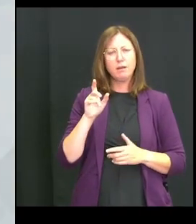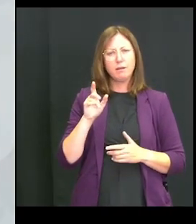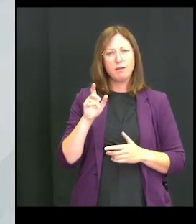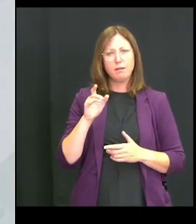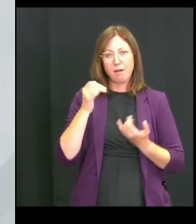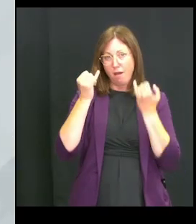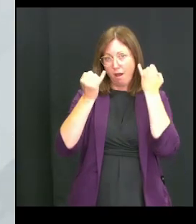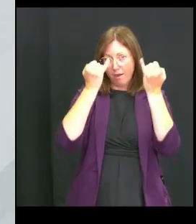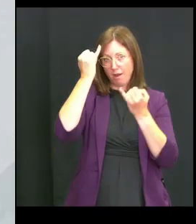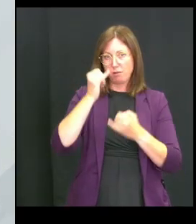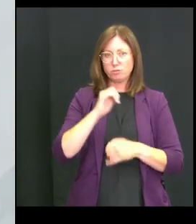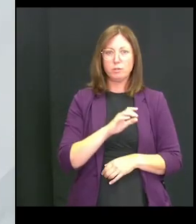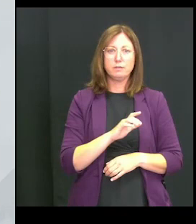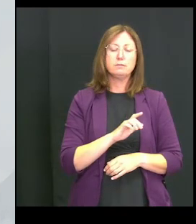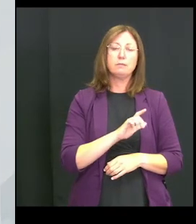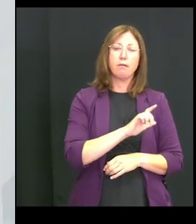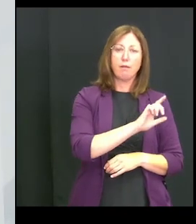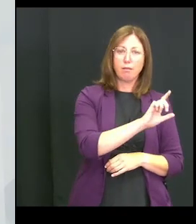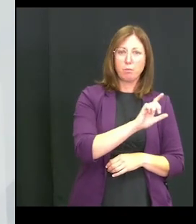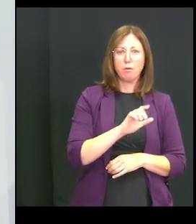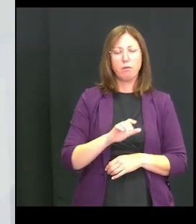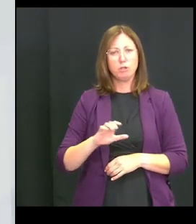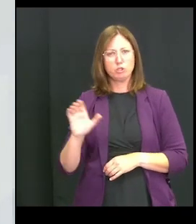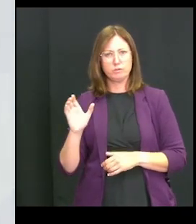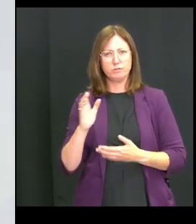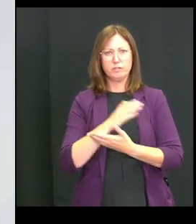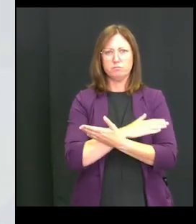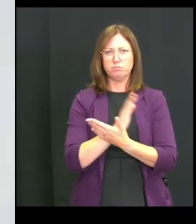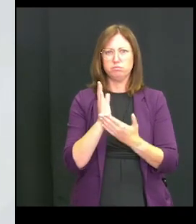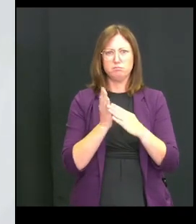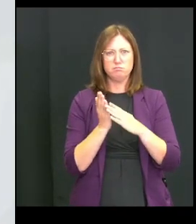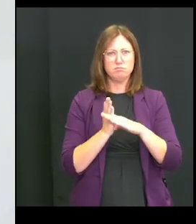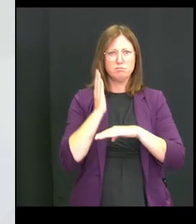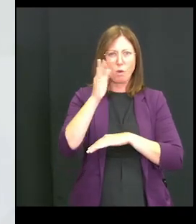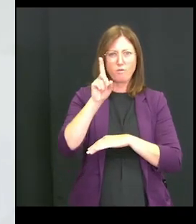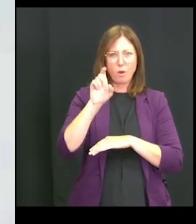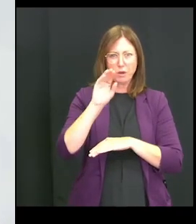between the Liberals and the Conservatives have increased over a hundred percent since 1997.